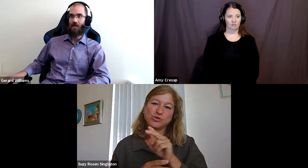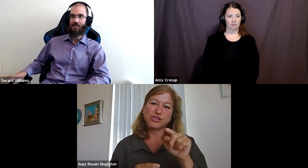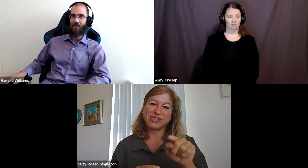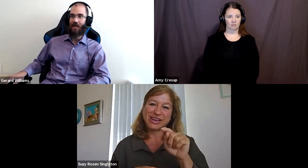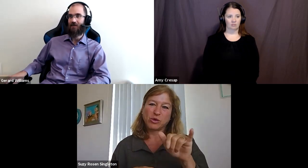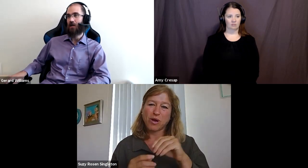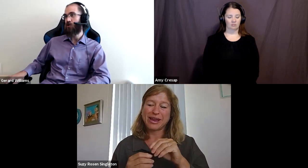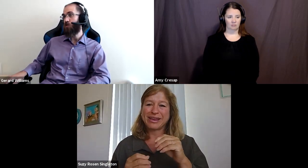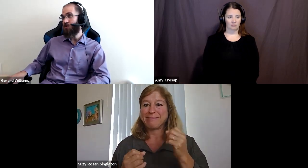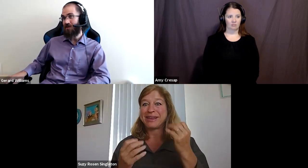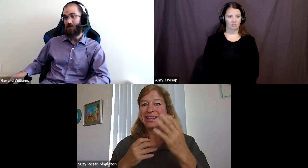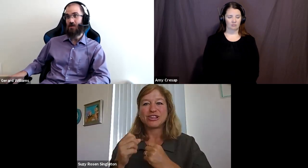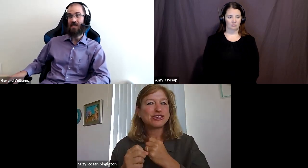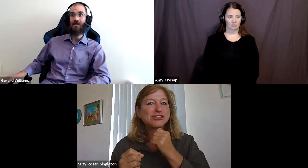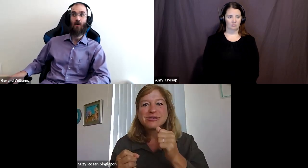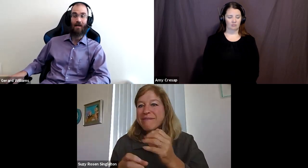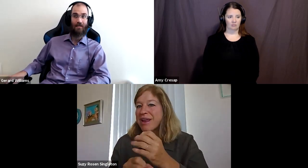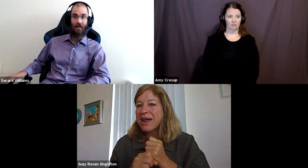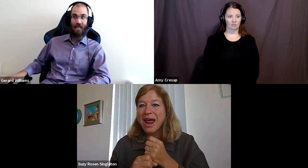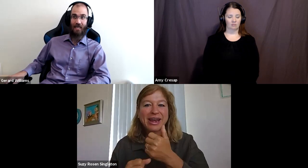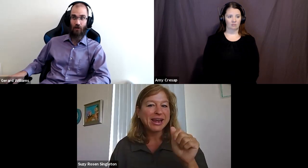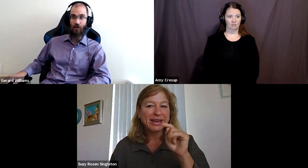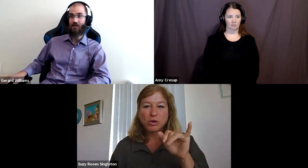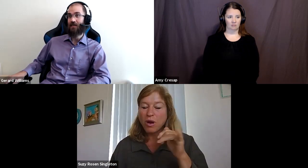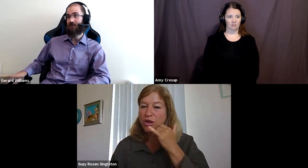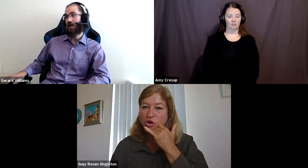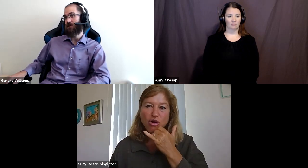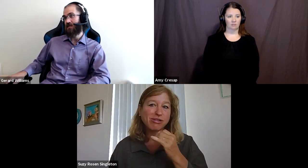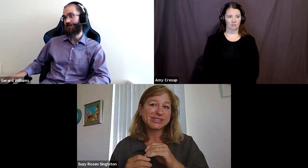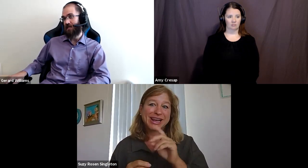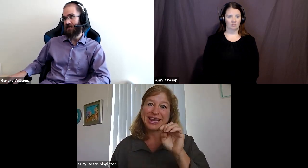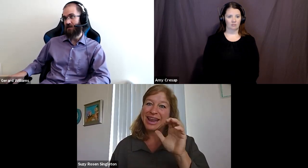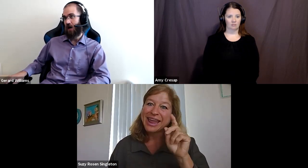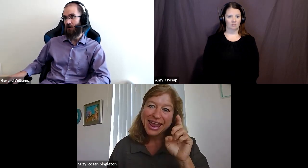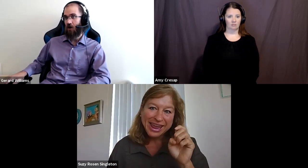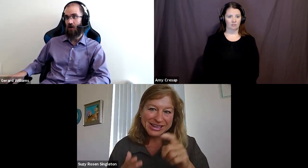us that they have not used those TTYs in many years, that they have not received any TTY